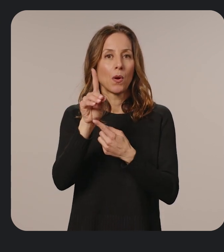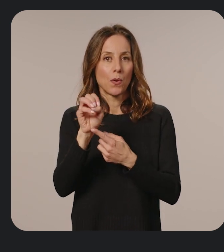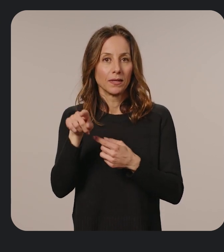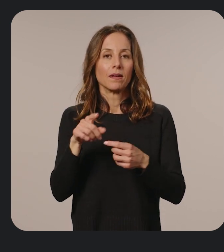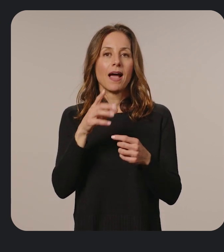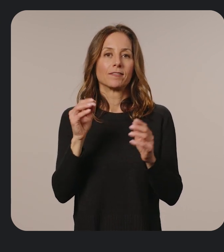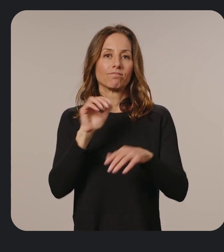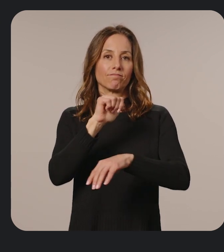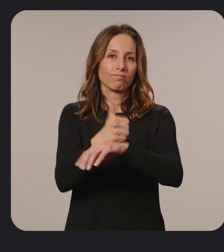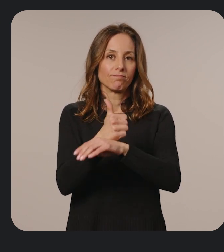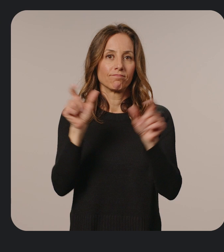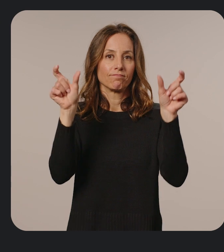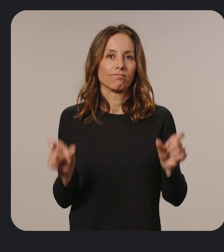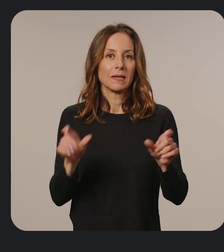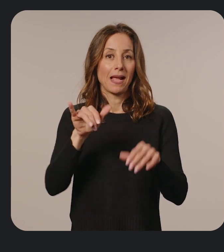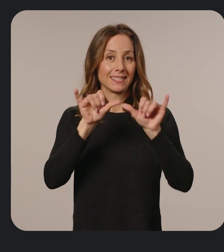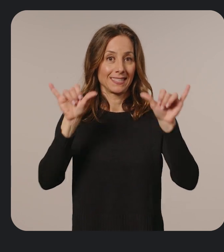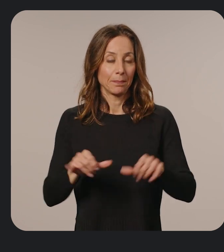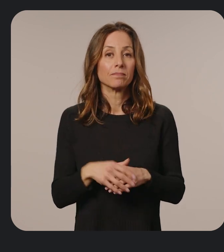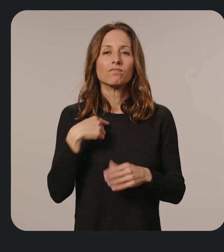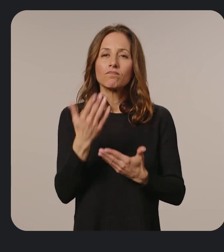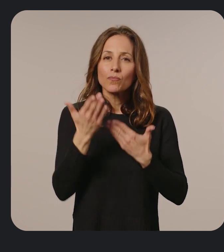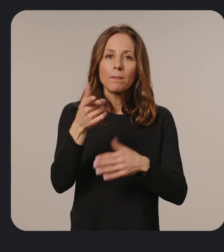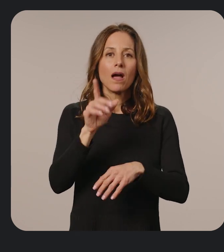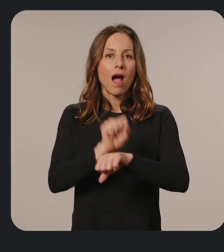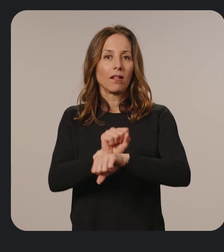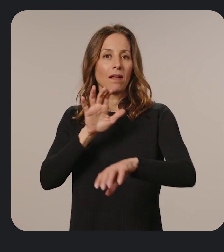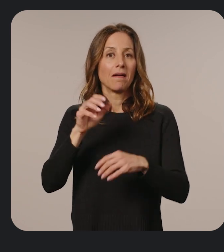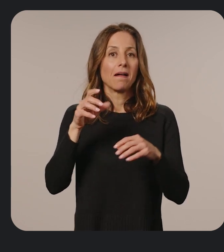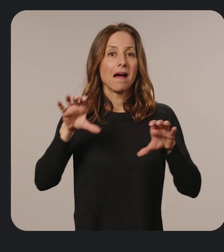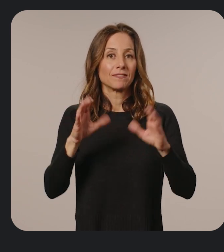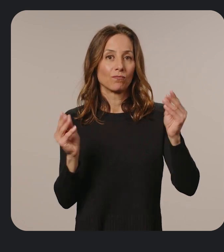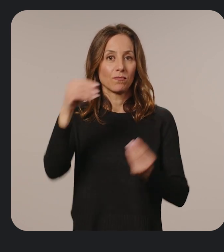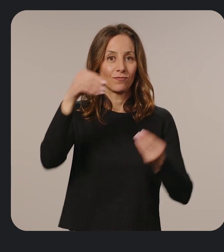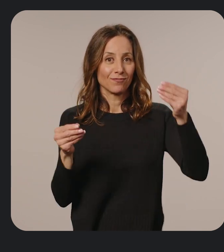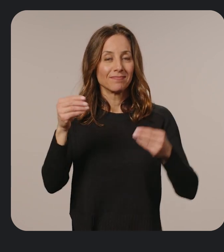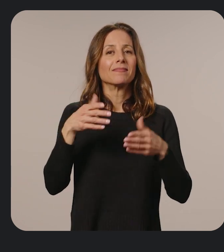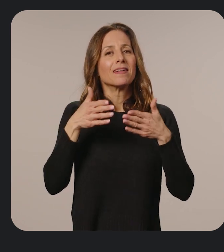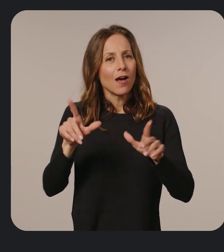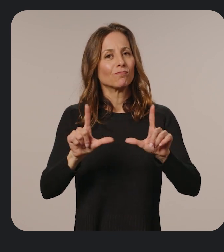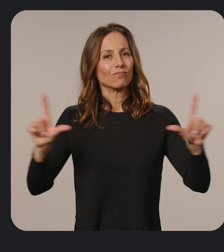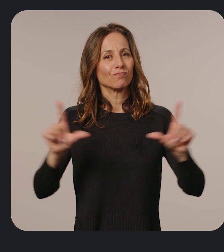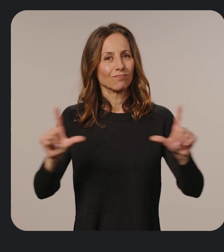and letterboxed by the system. We recommend unlocking your activity orientations and making them resizable by default